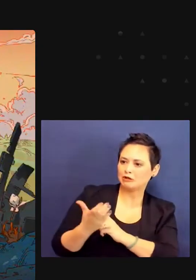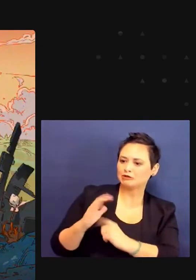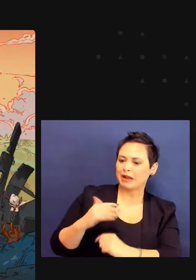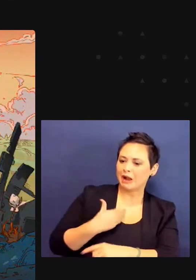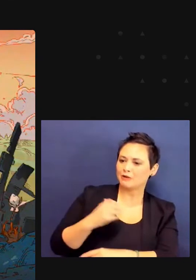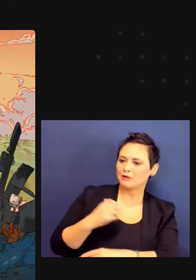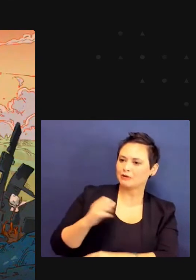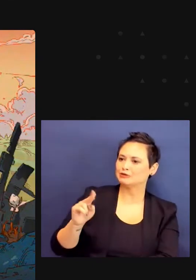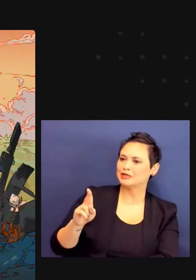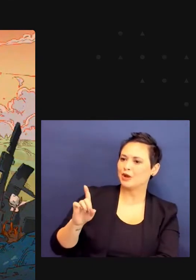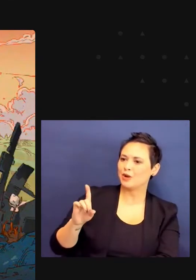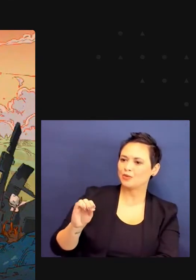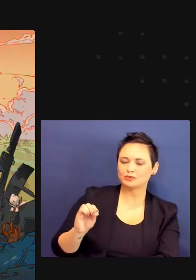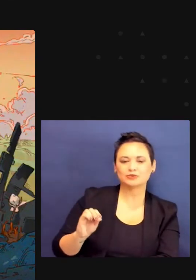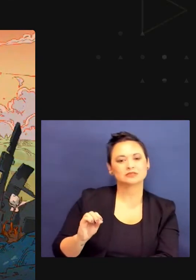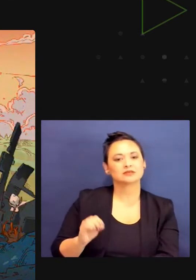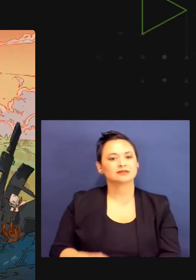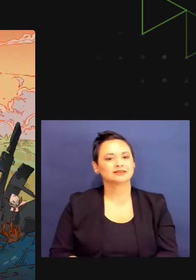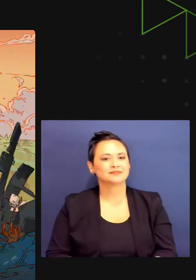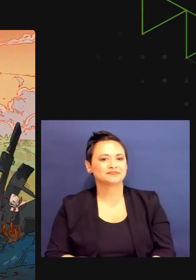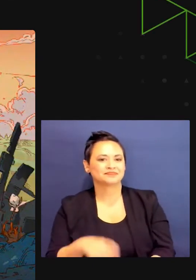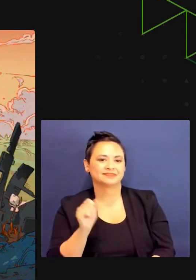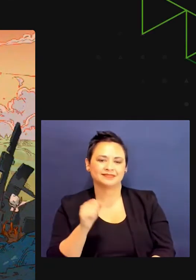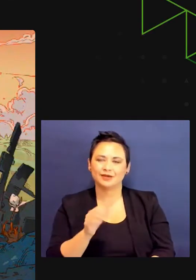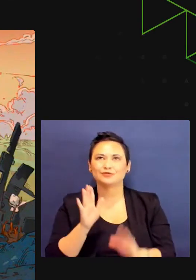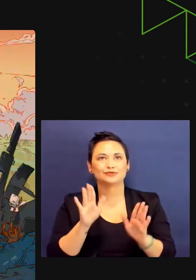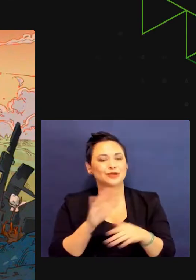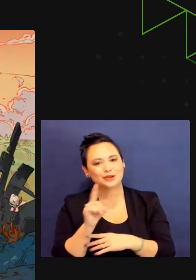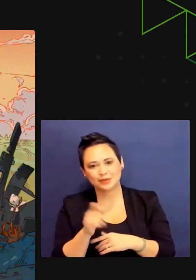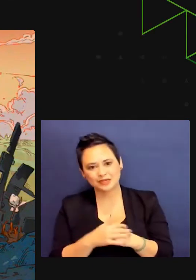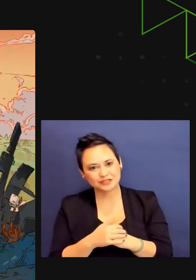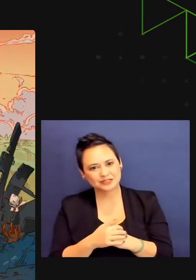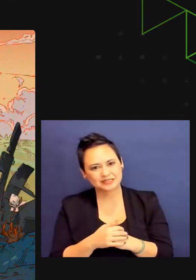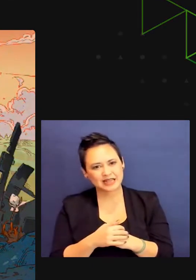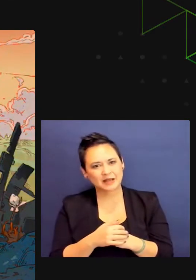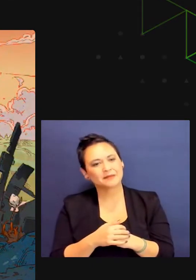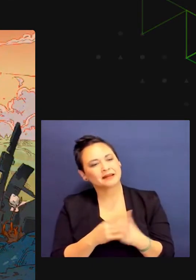And I'm going to echo a little bit of what both Kate and Helen had said.